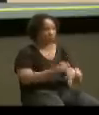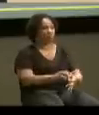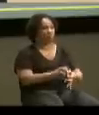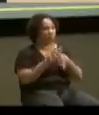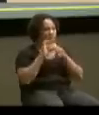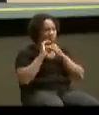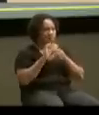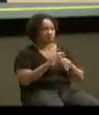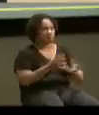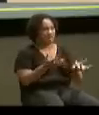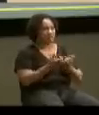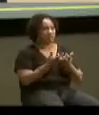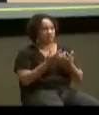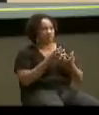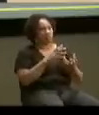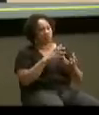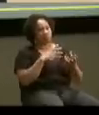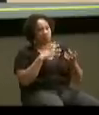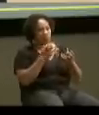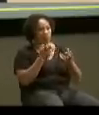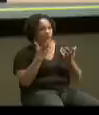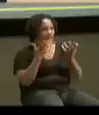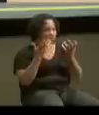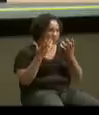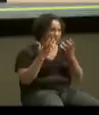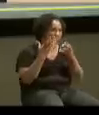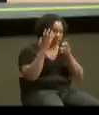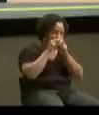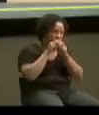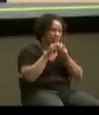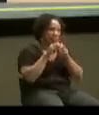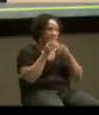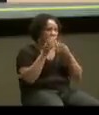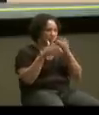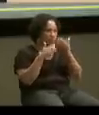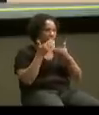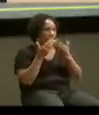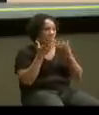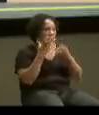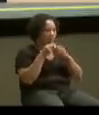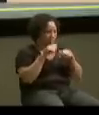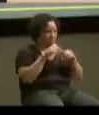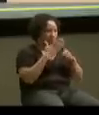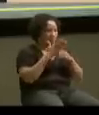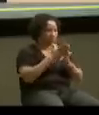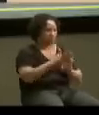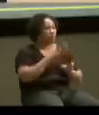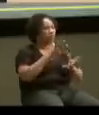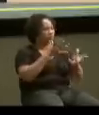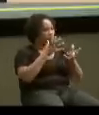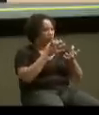TO MAKE SURE THEY'RE SUSTAINABLE AGENCIES AND THEREFORE YOU WANT TO ENGAGE WITH THEM, BE PART OF THAT, AND BE PART OF THIS